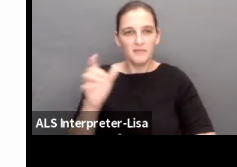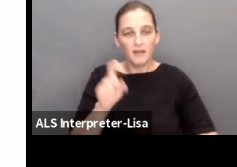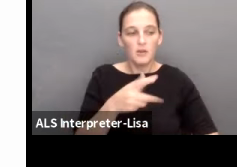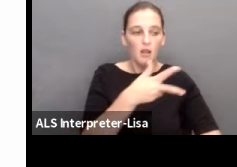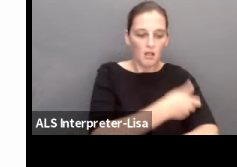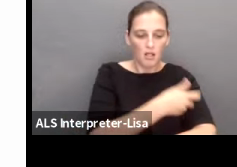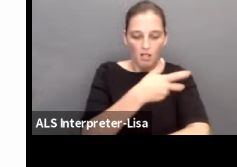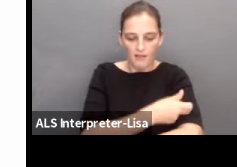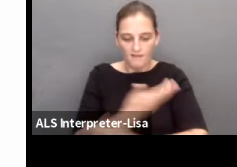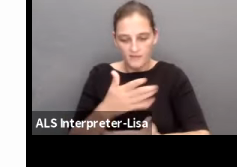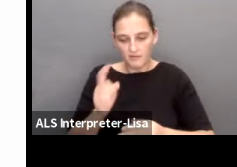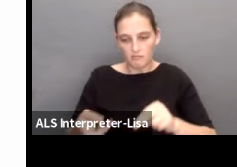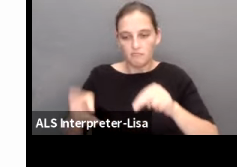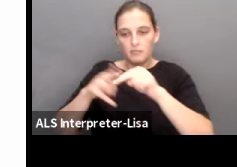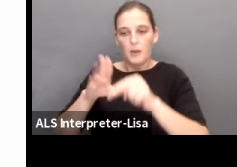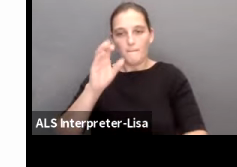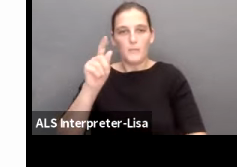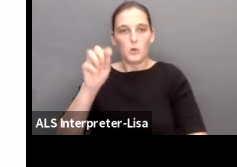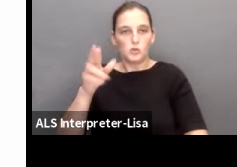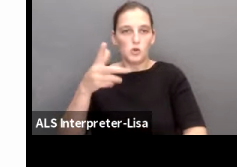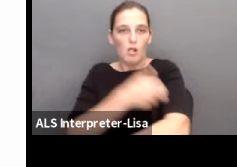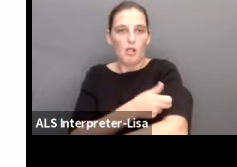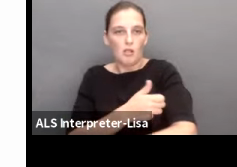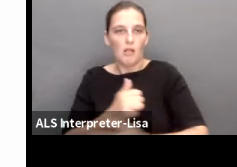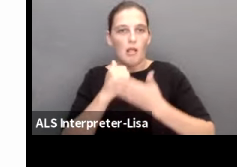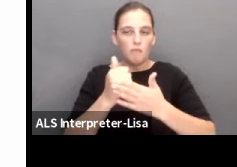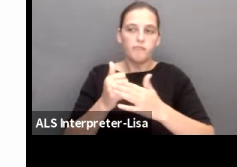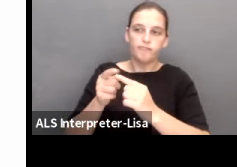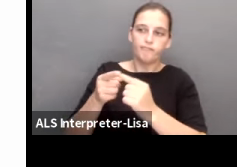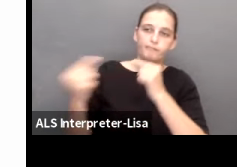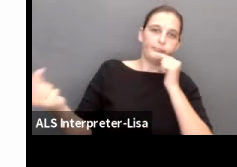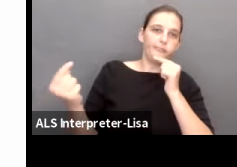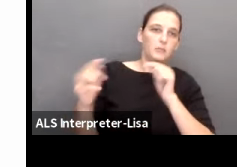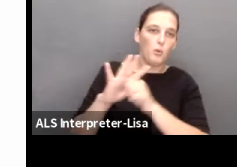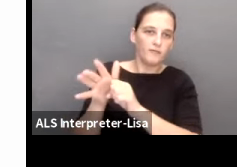the antibodies back up again to help you fight infection. And it also makes the vaccine more